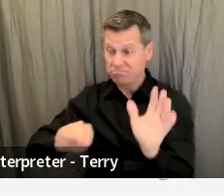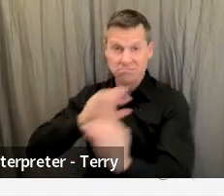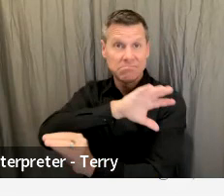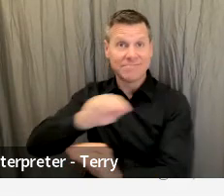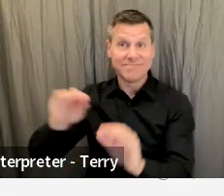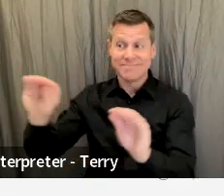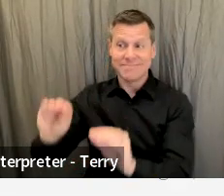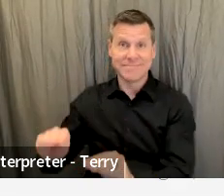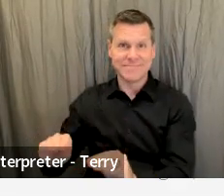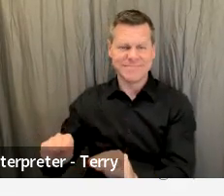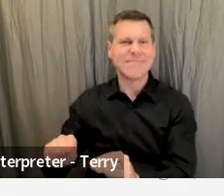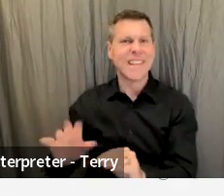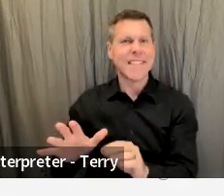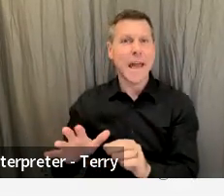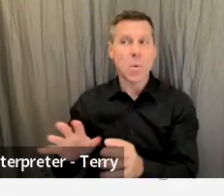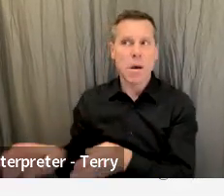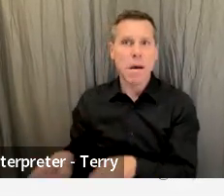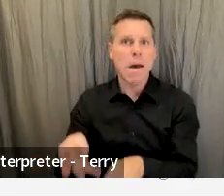but we uploaded our syllabi here